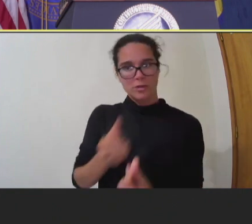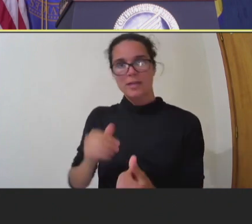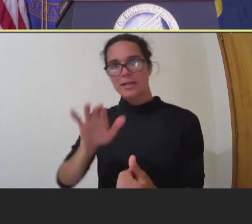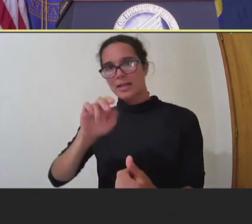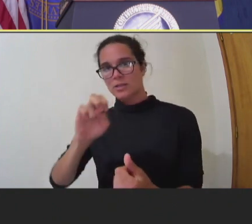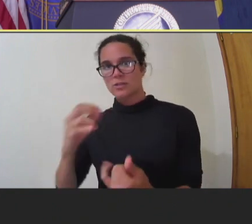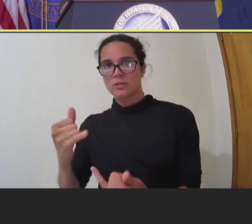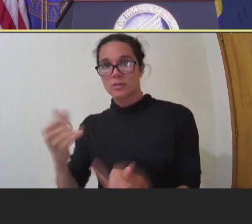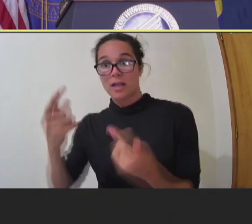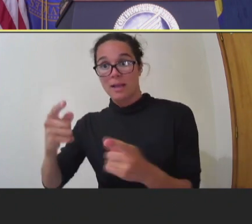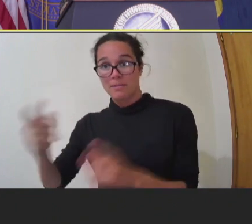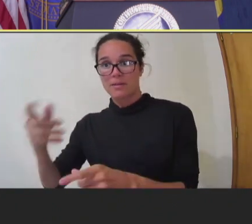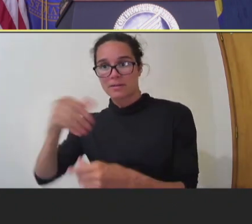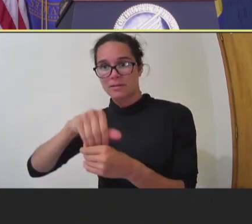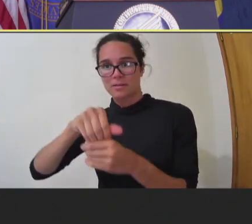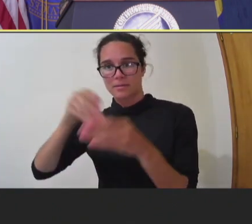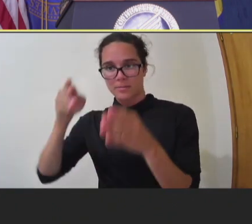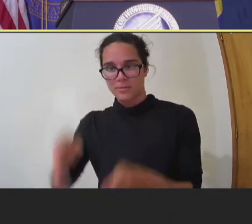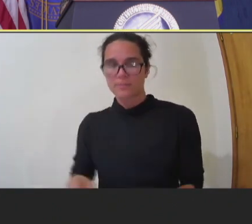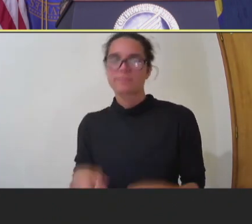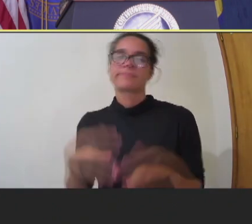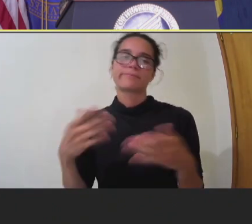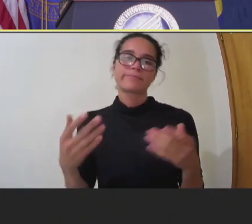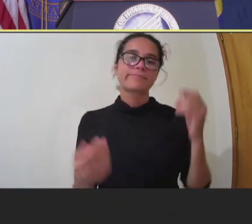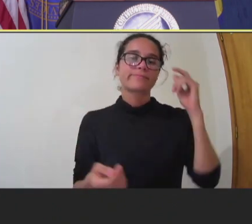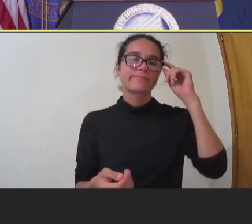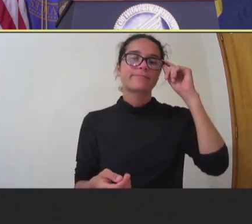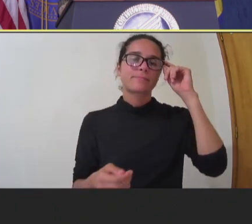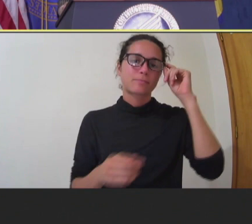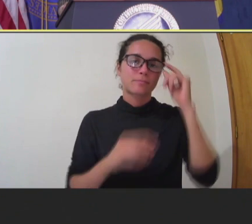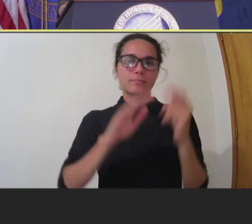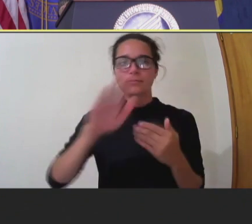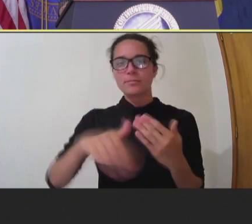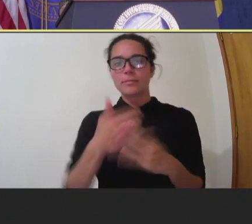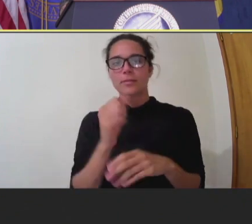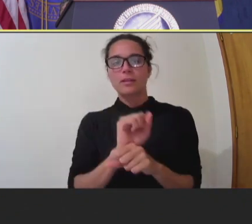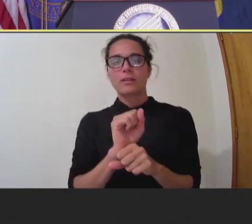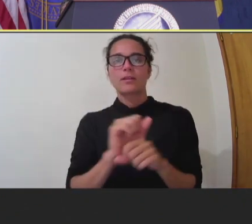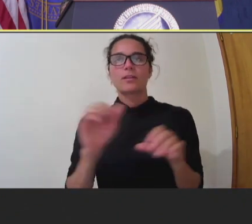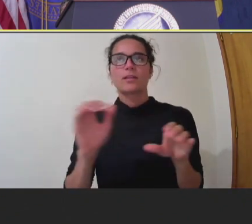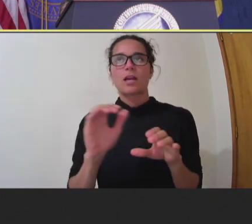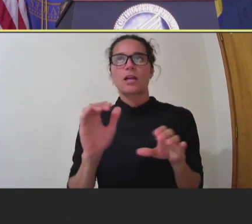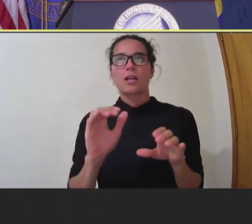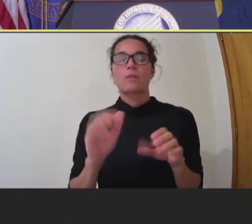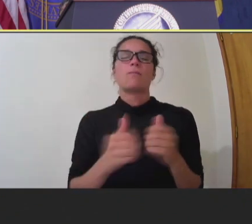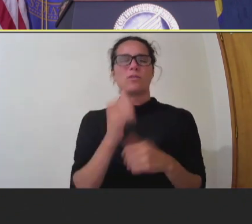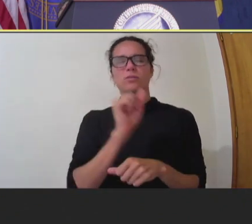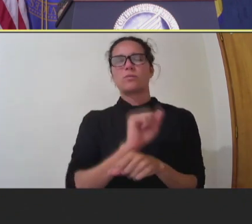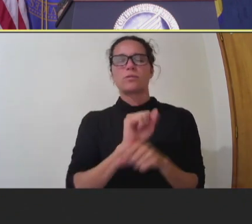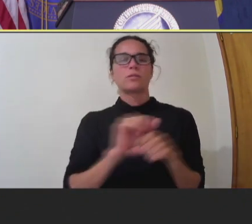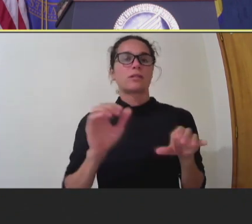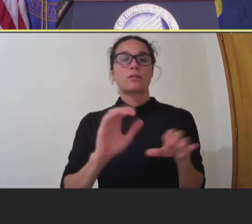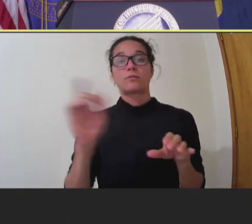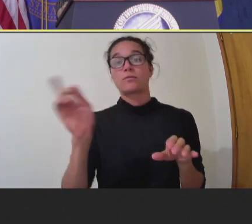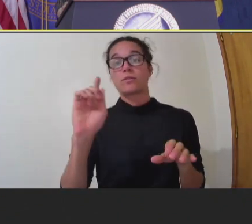So, all of this work is done at the cancer -- most of the work I talked about is done at the Cancer Vaccine Institute. We're located in Seattle,